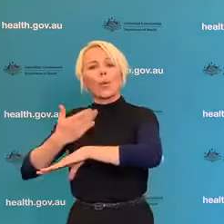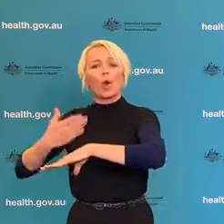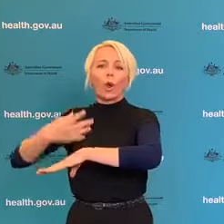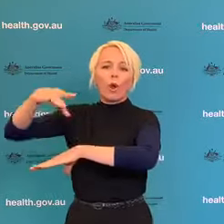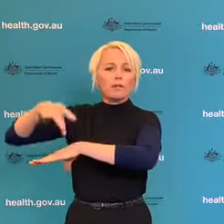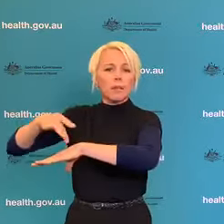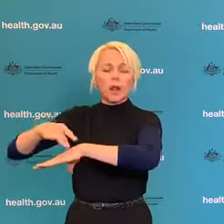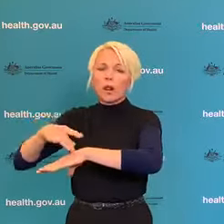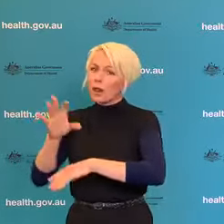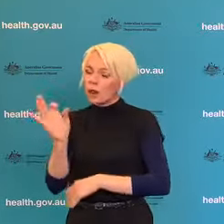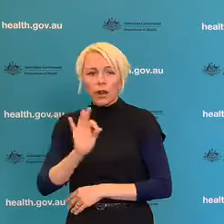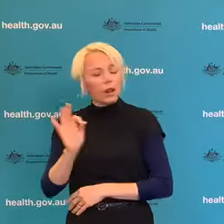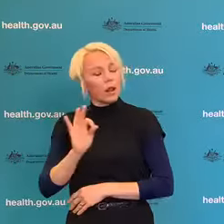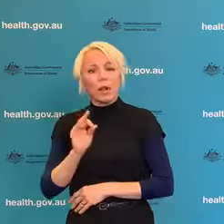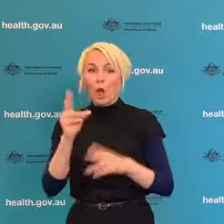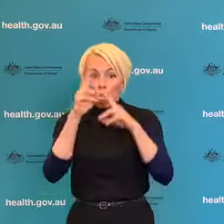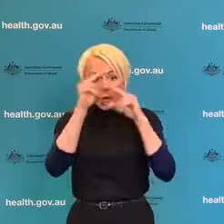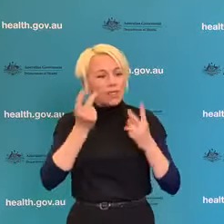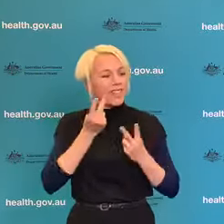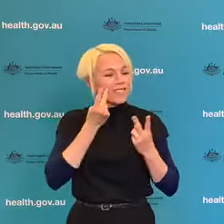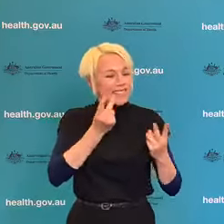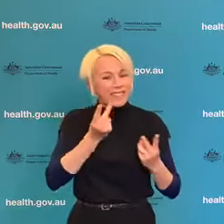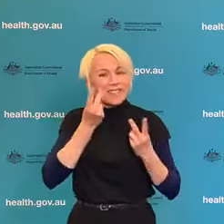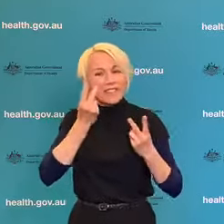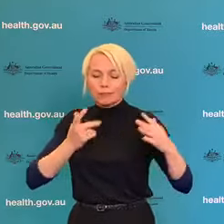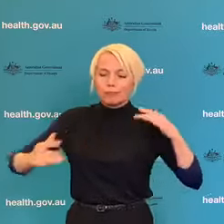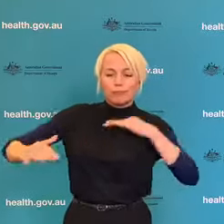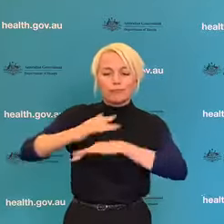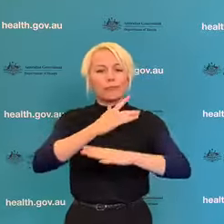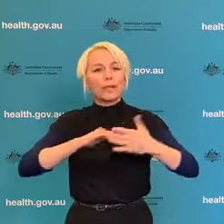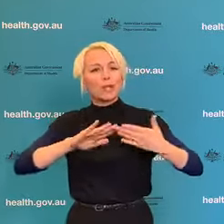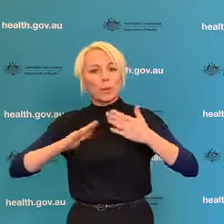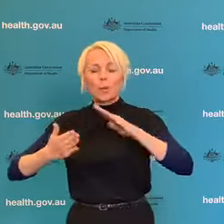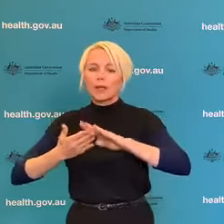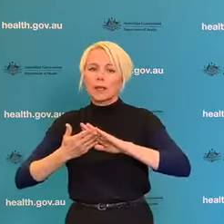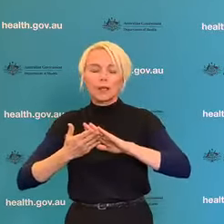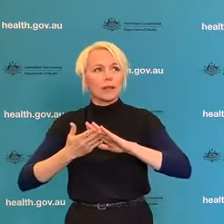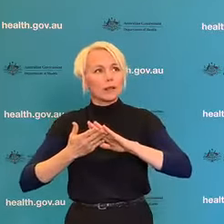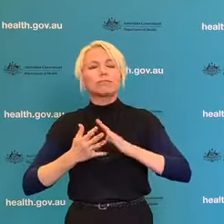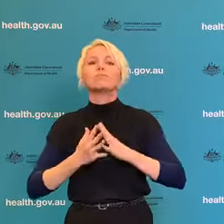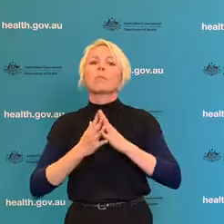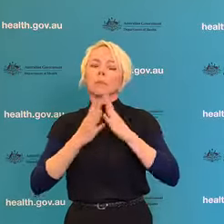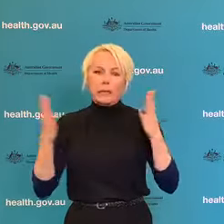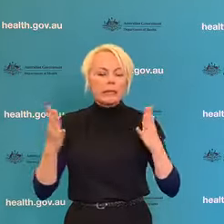a vital part of our enormous success in containing this COVID-19 pandemic